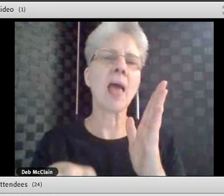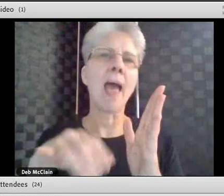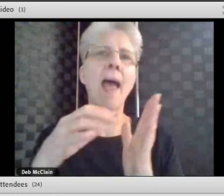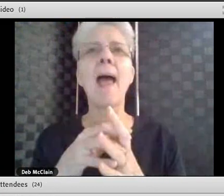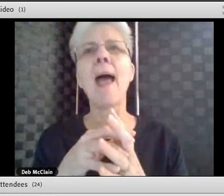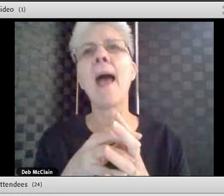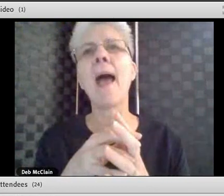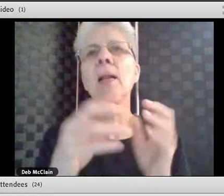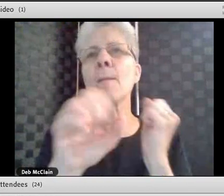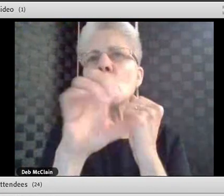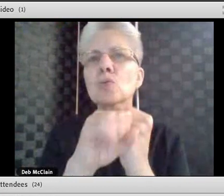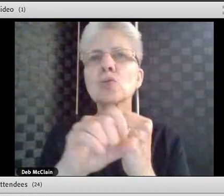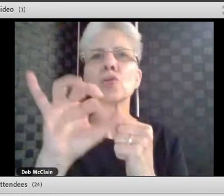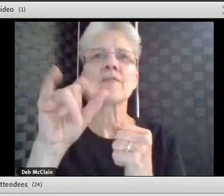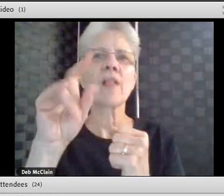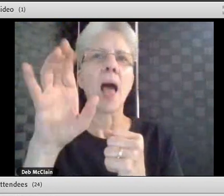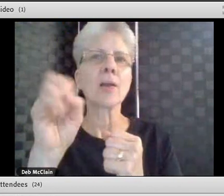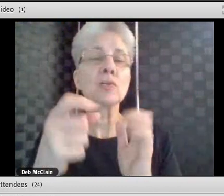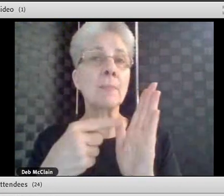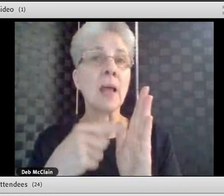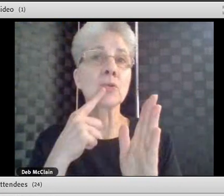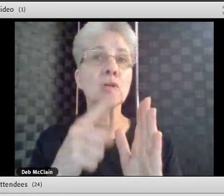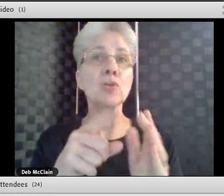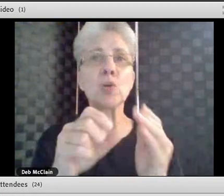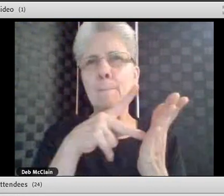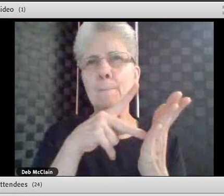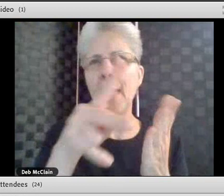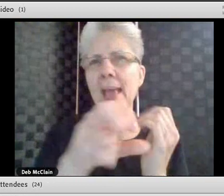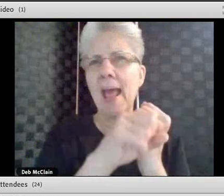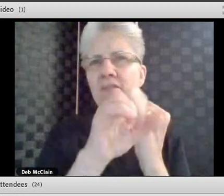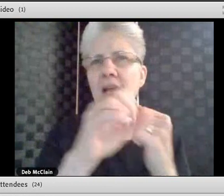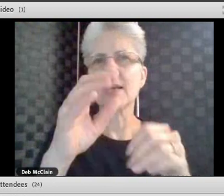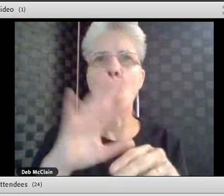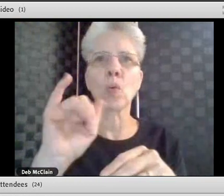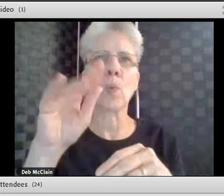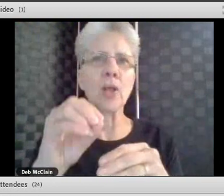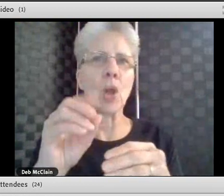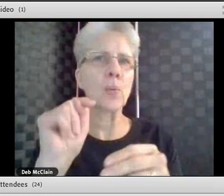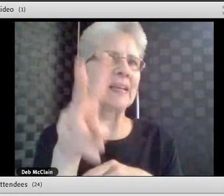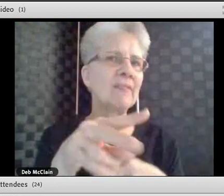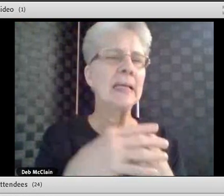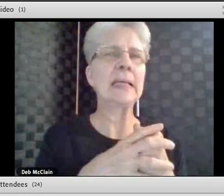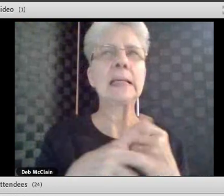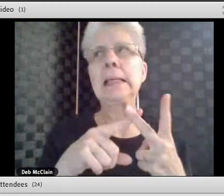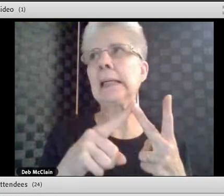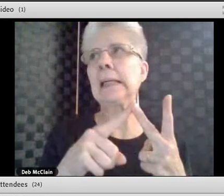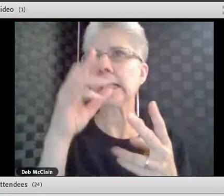to look at the technology, flyers and posters. Sometimes you can do paid advertising on radios,